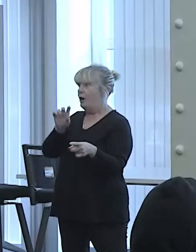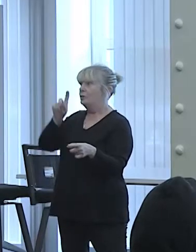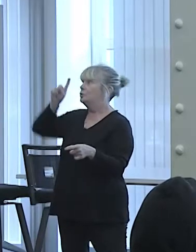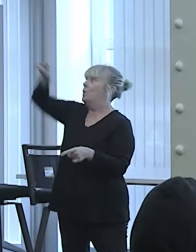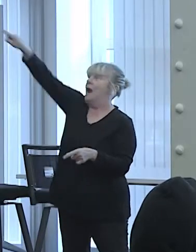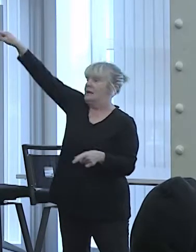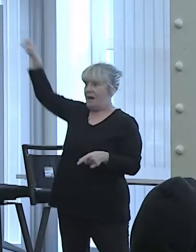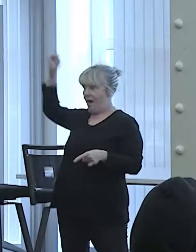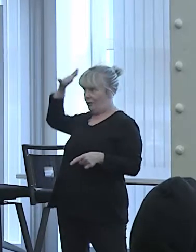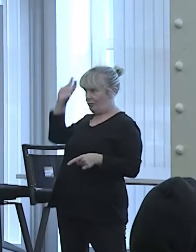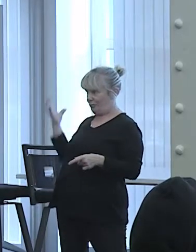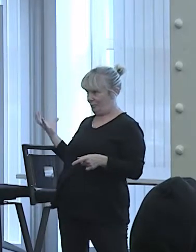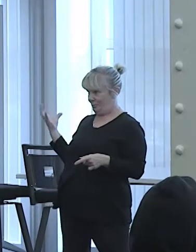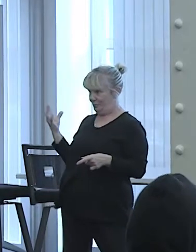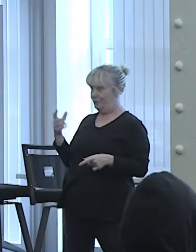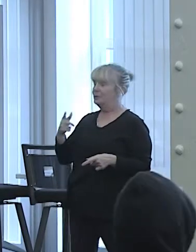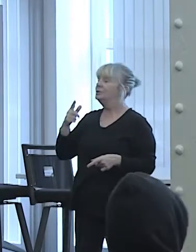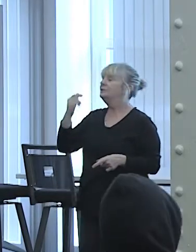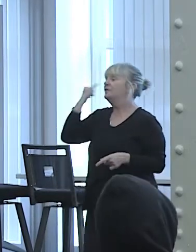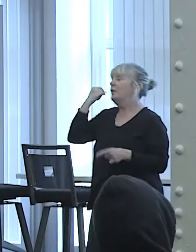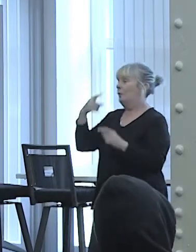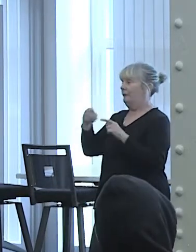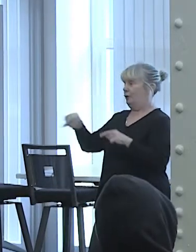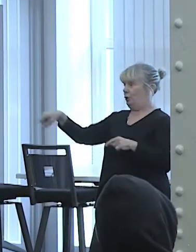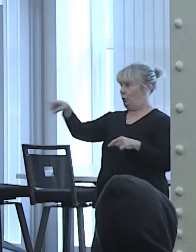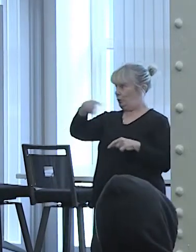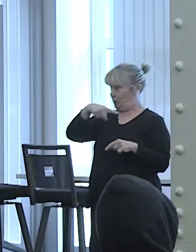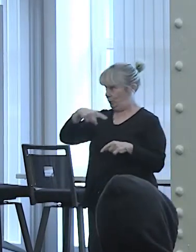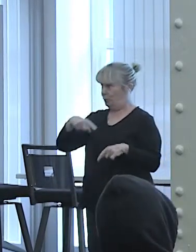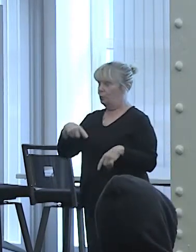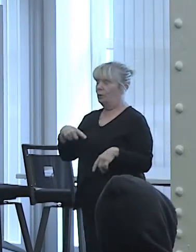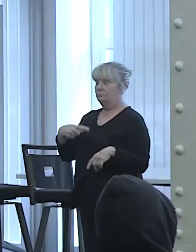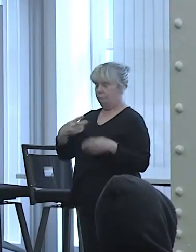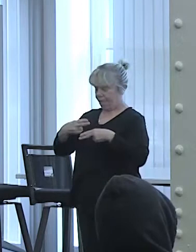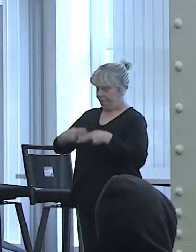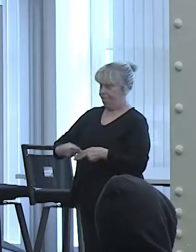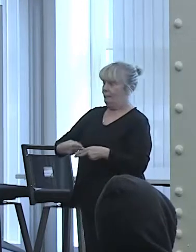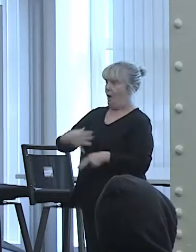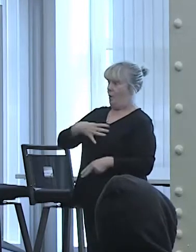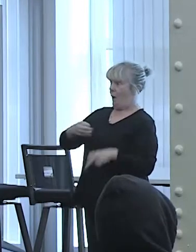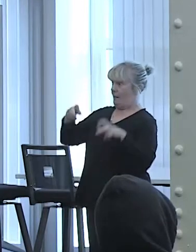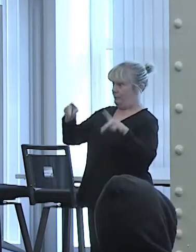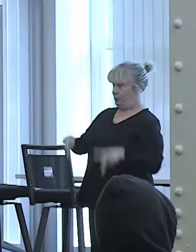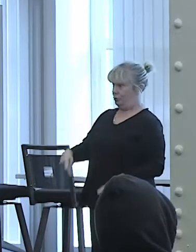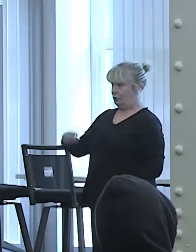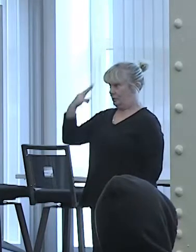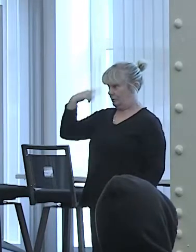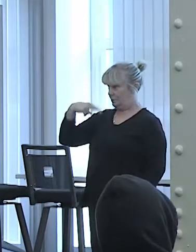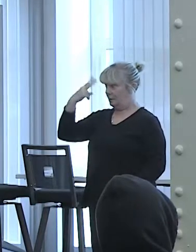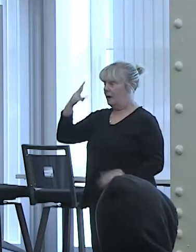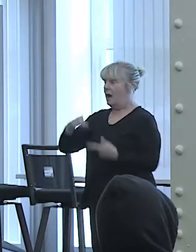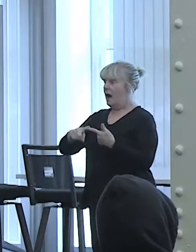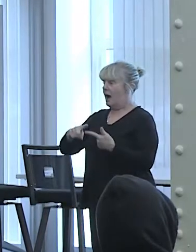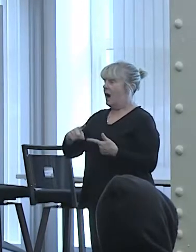That is, if you are considered to be a white person, a cis-gender person, a heterosexual person.